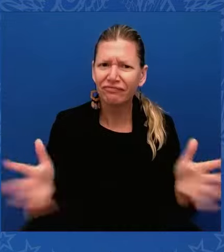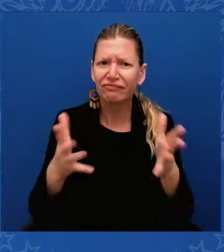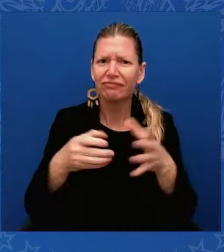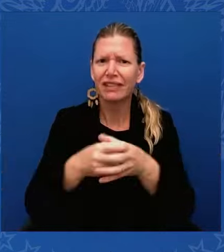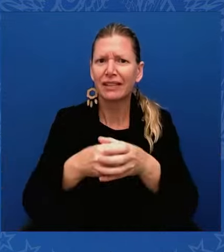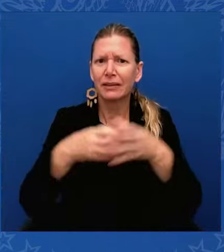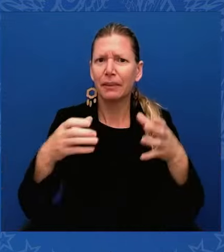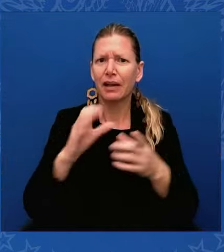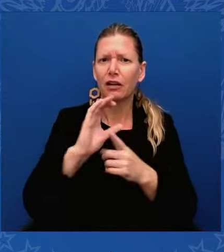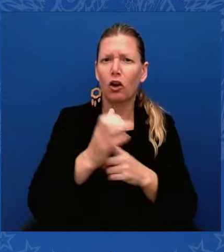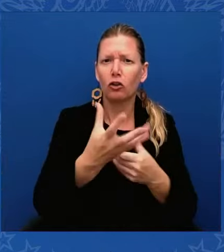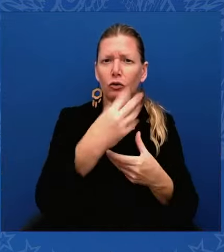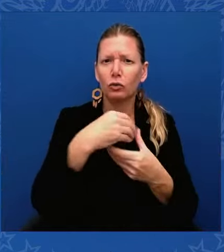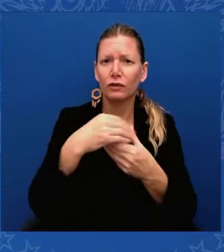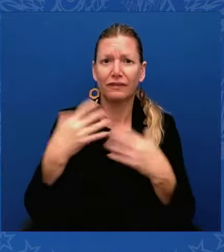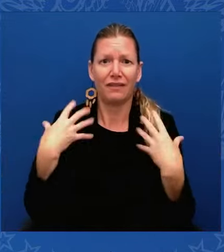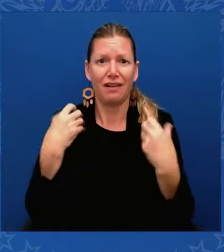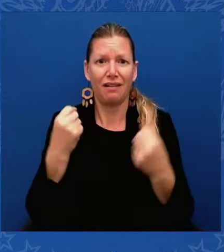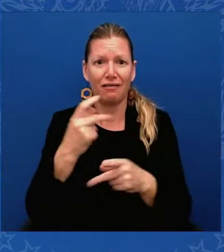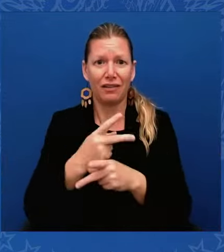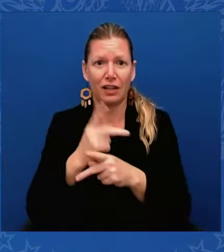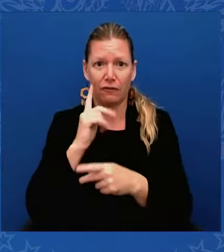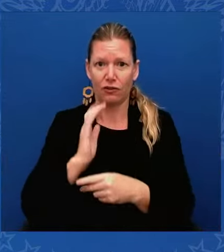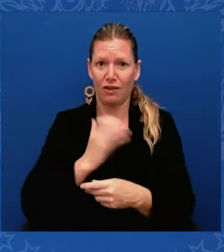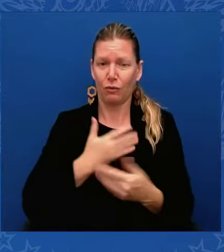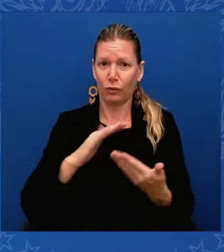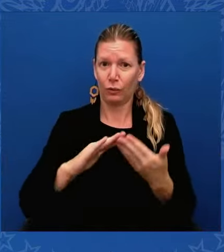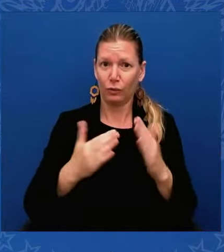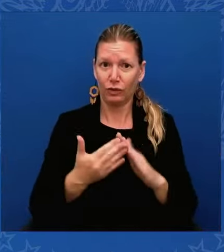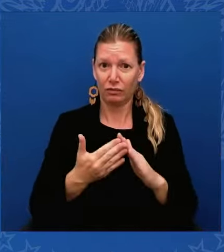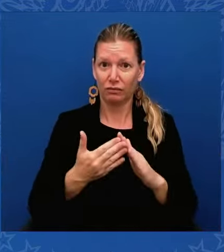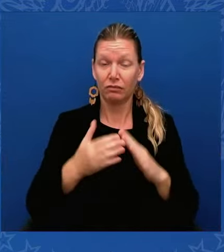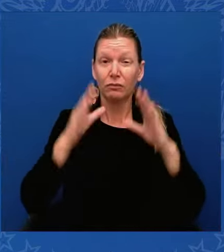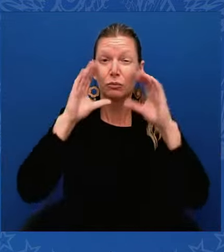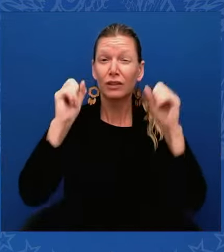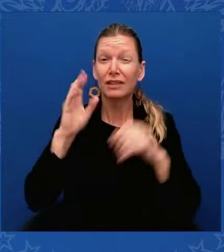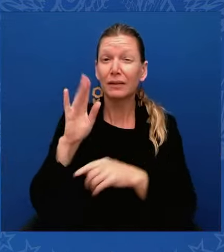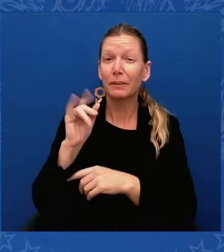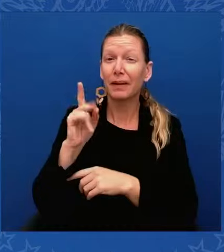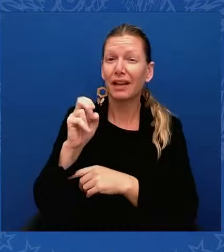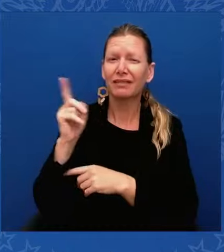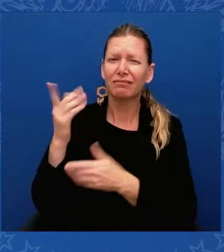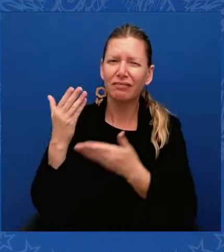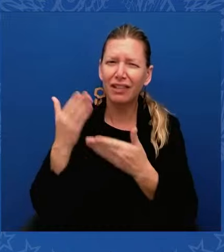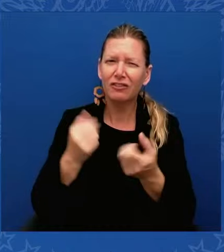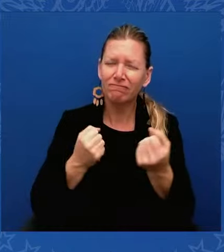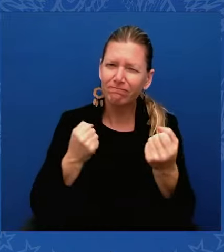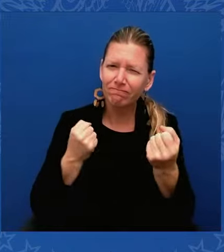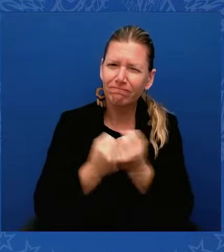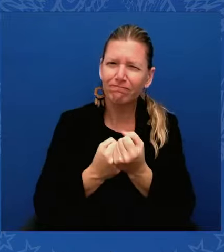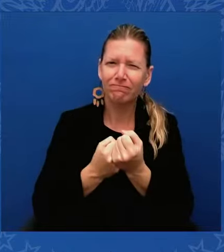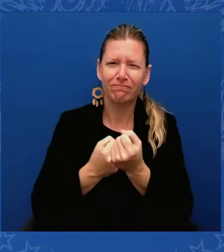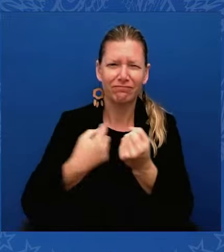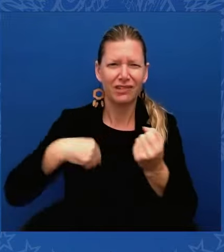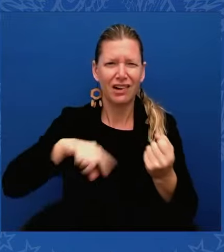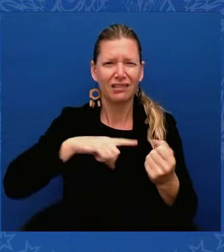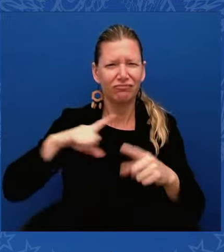President Biden has been there for us, and President Biden really sees us.